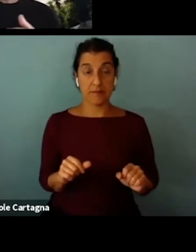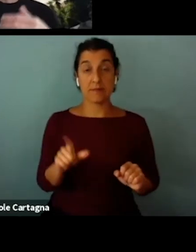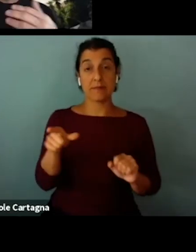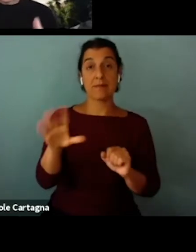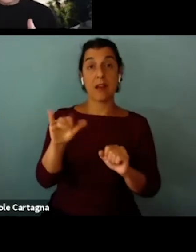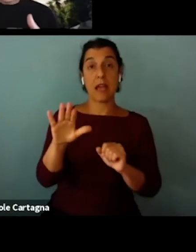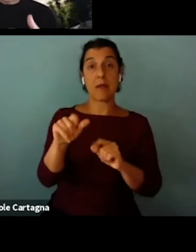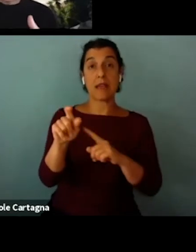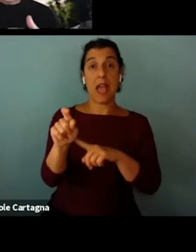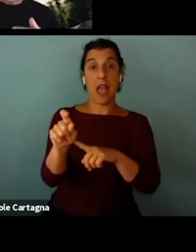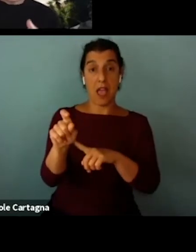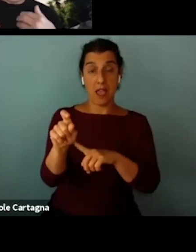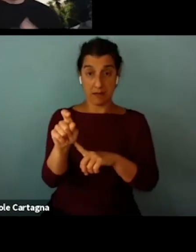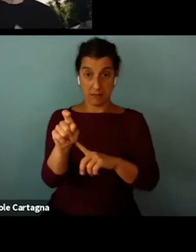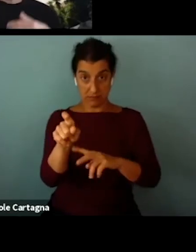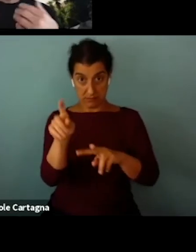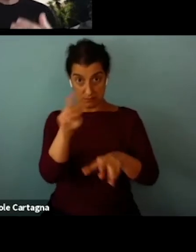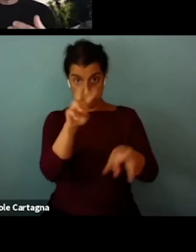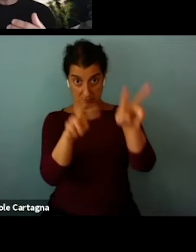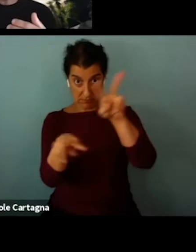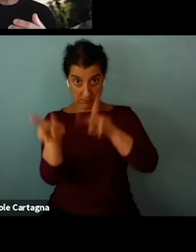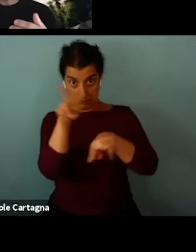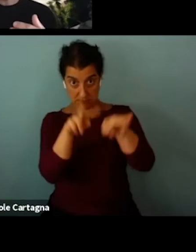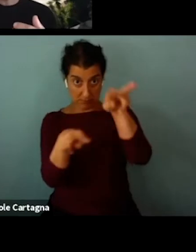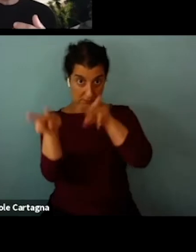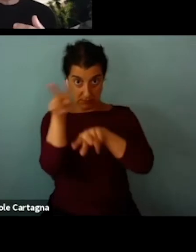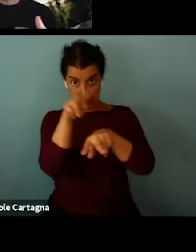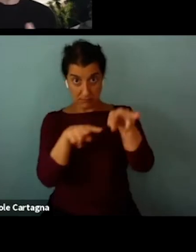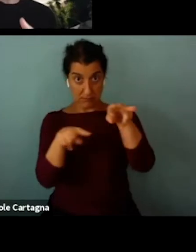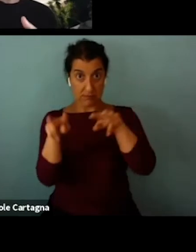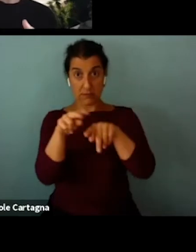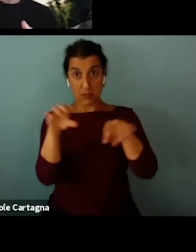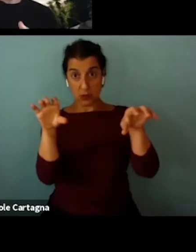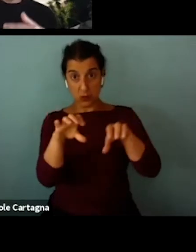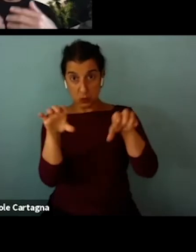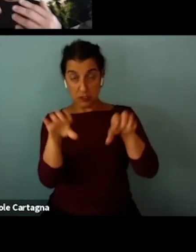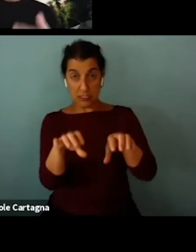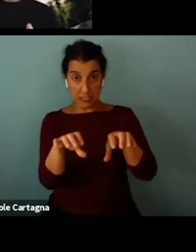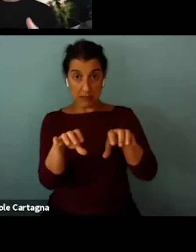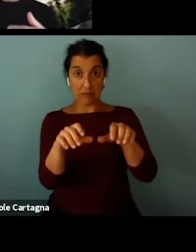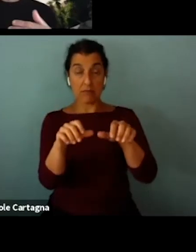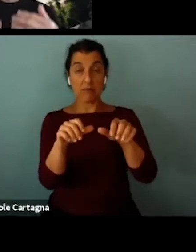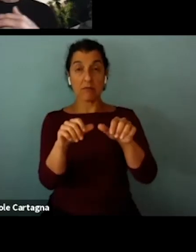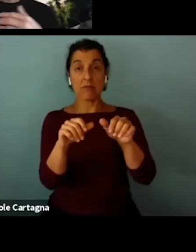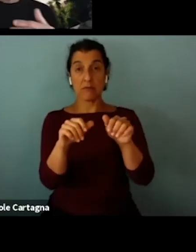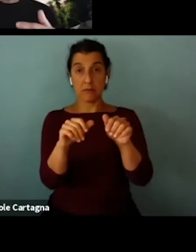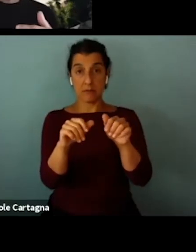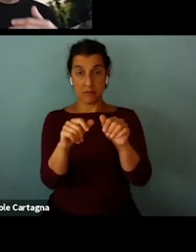observing things doing things um you know sort of listening to